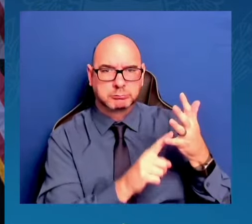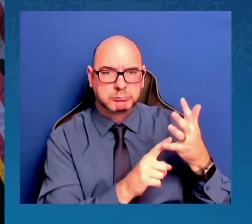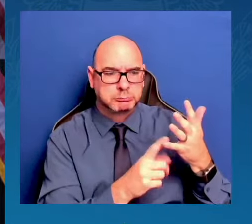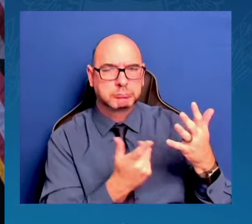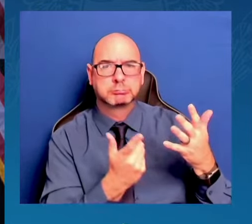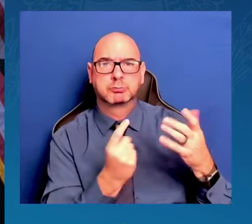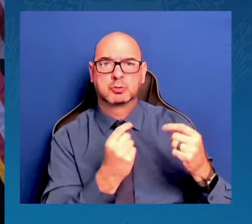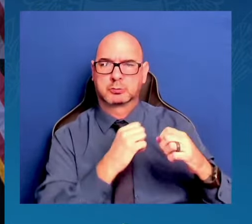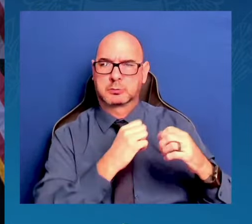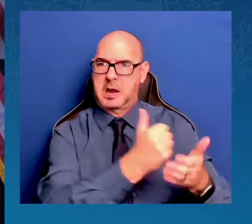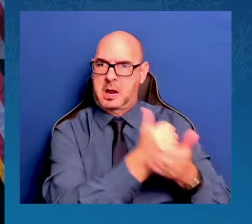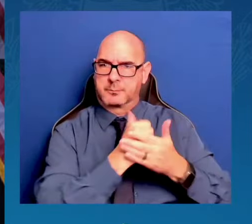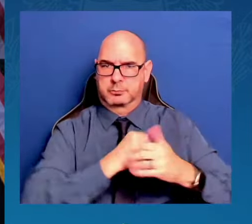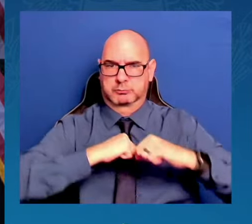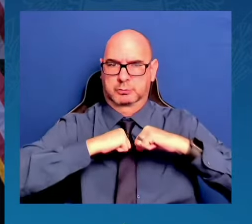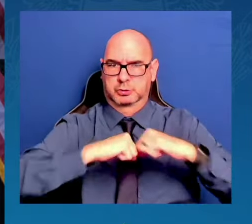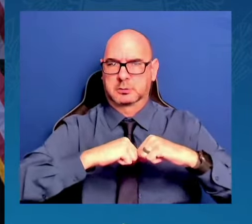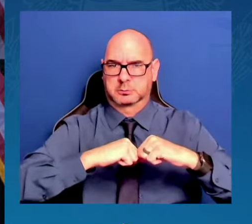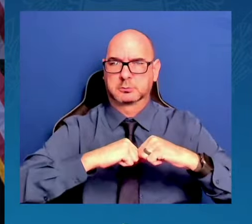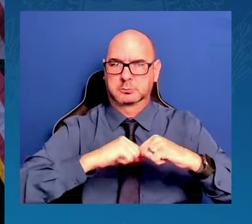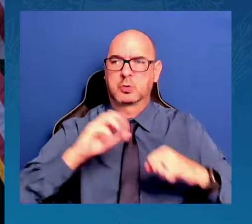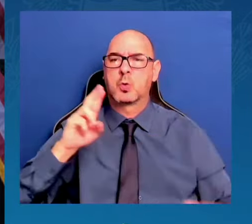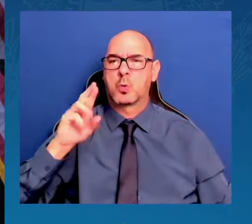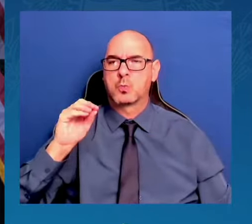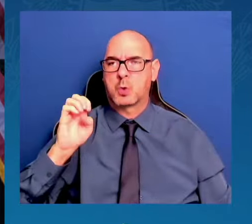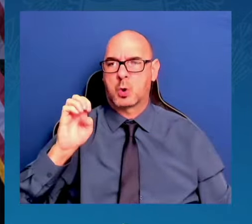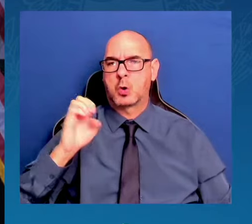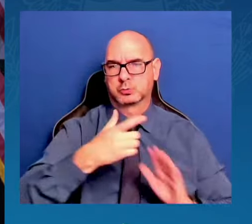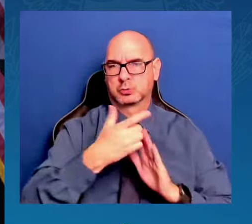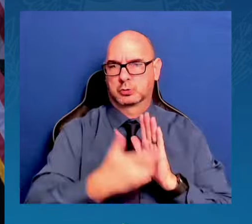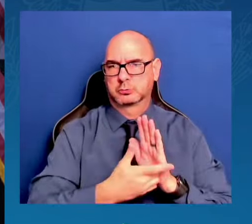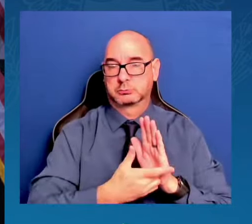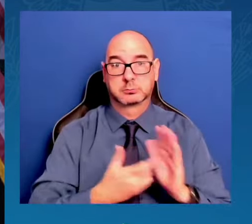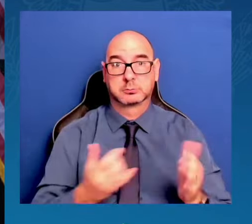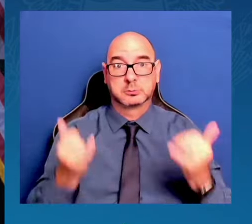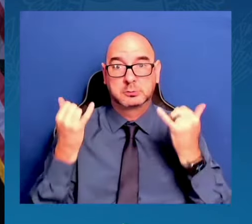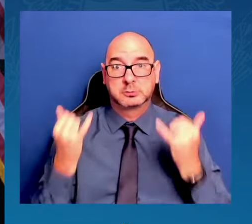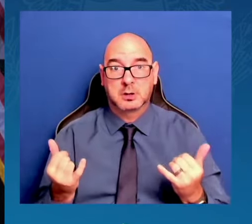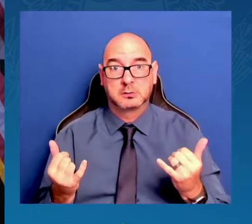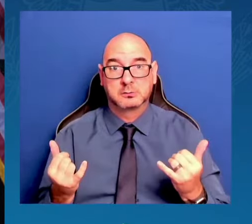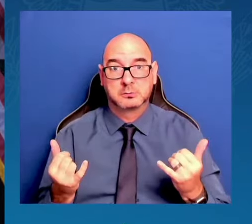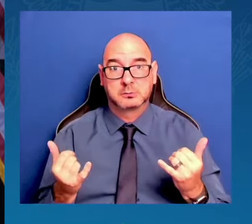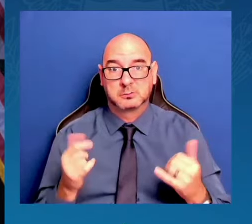Today, however, on what would have been its 50th anniversary,